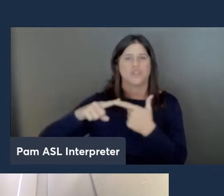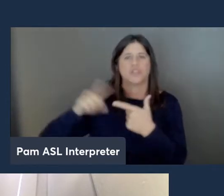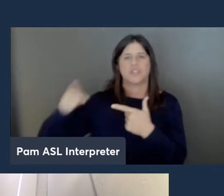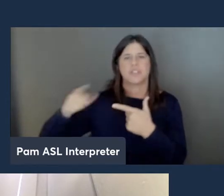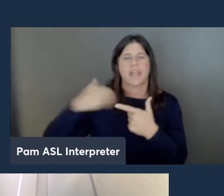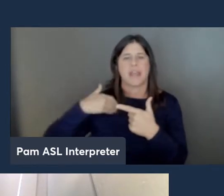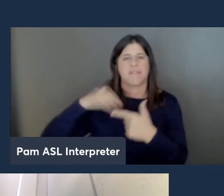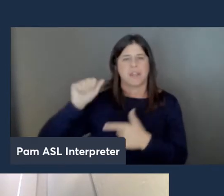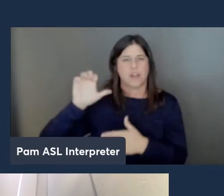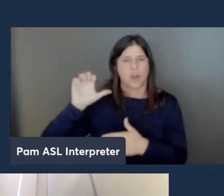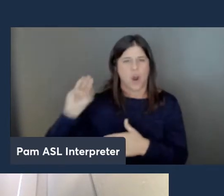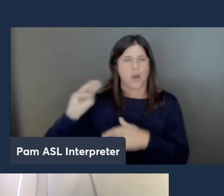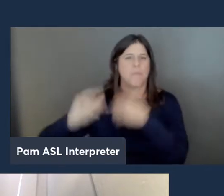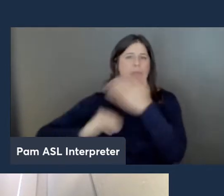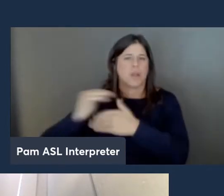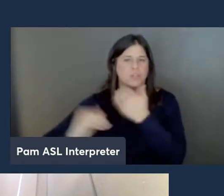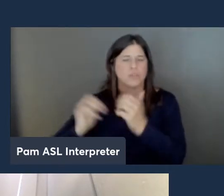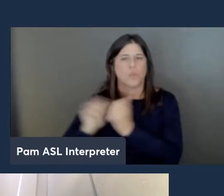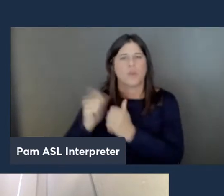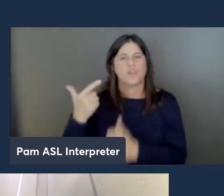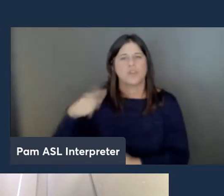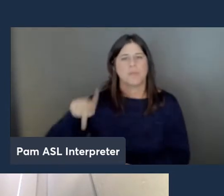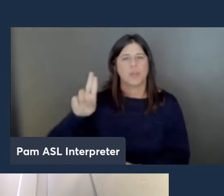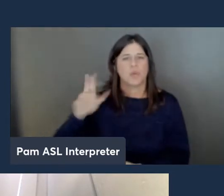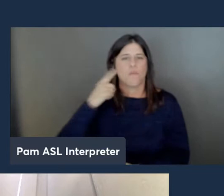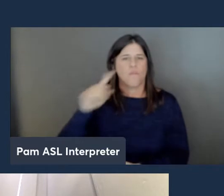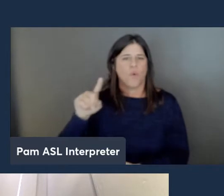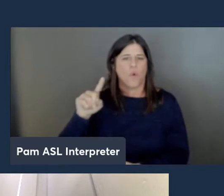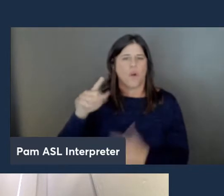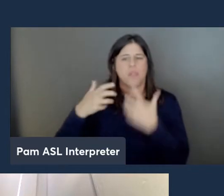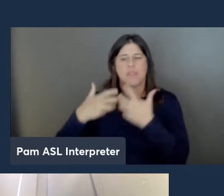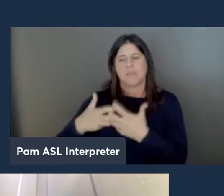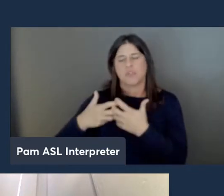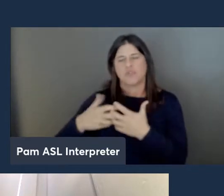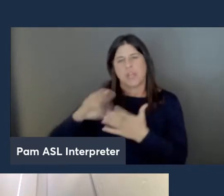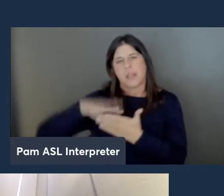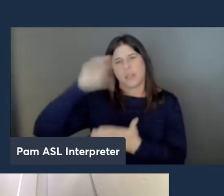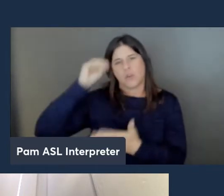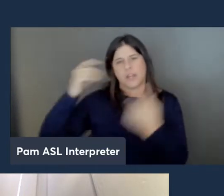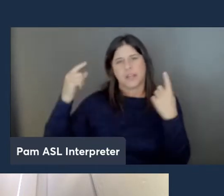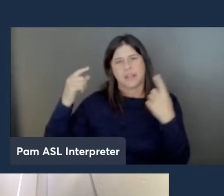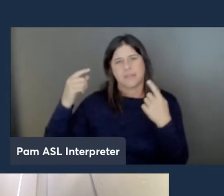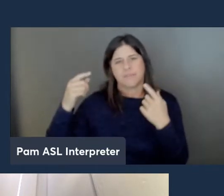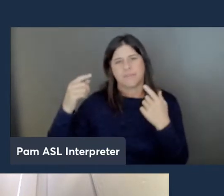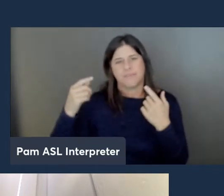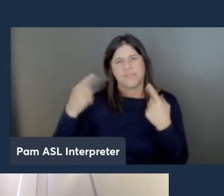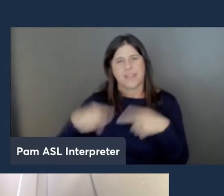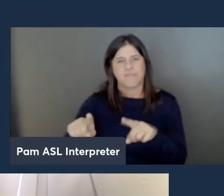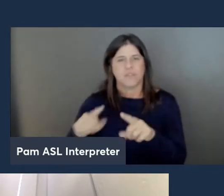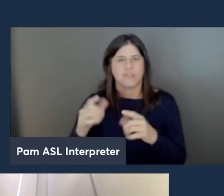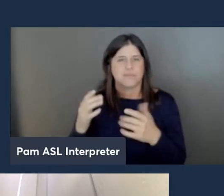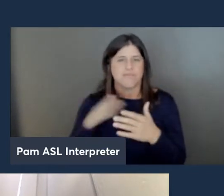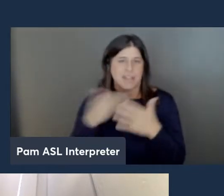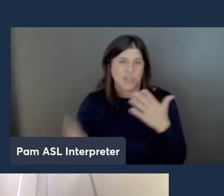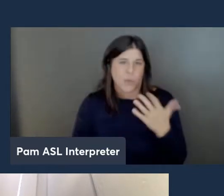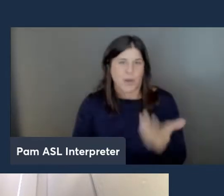with GPU's for the, machine learning inference and so on. Awesome.